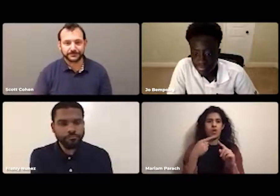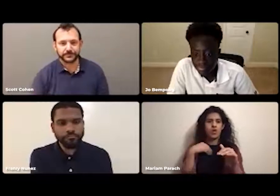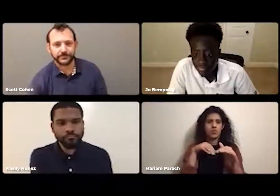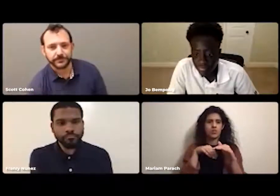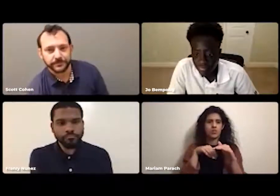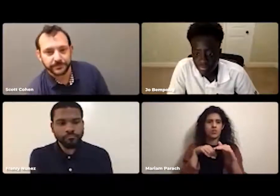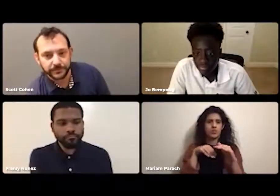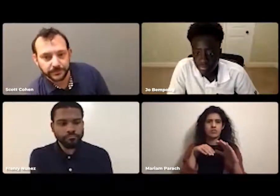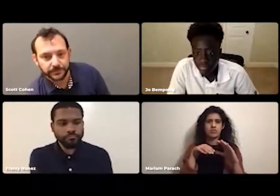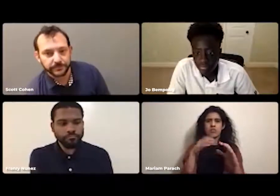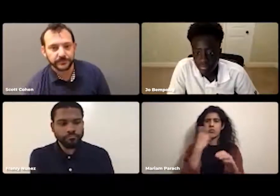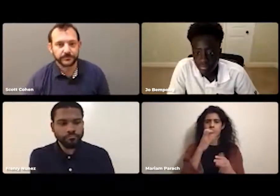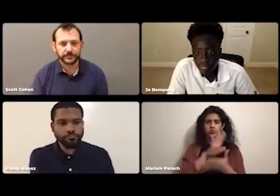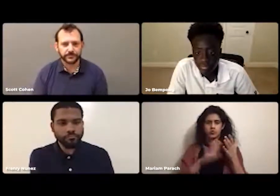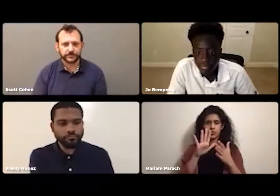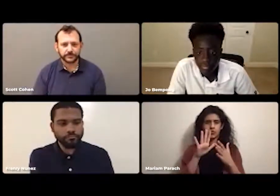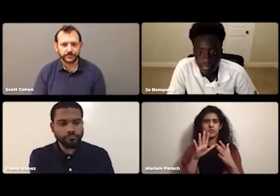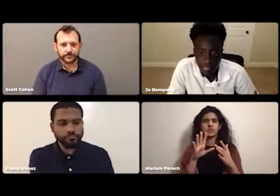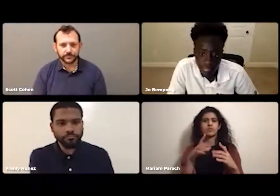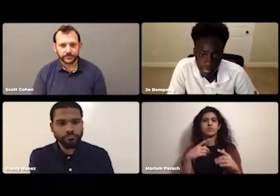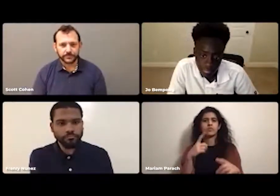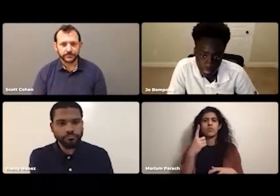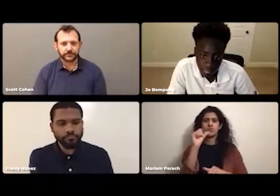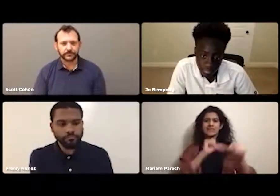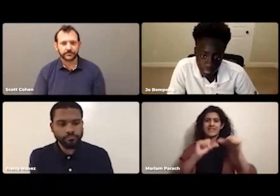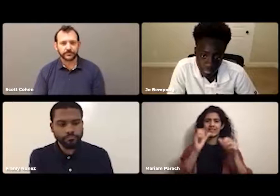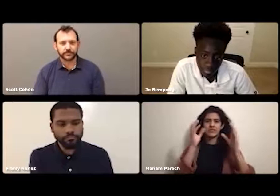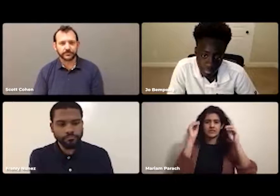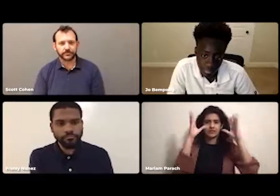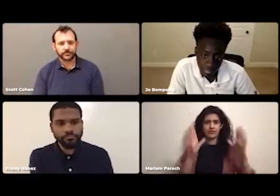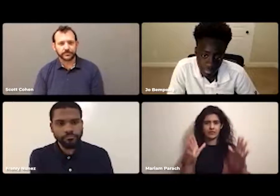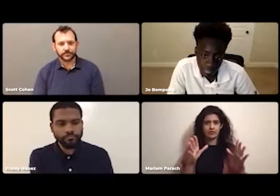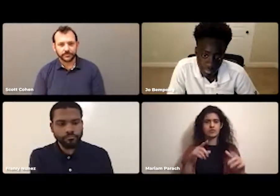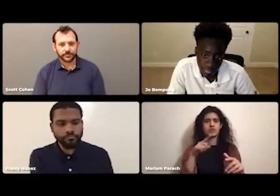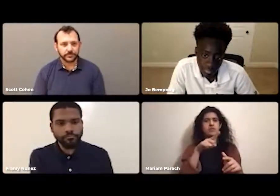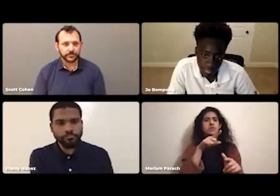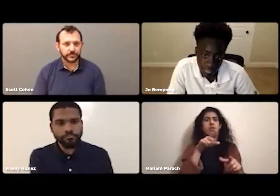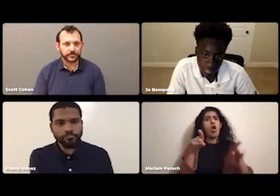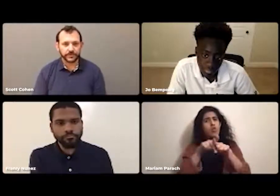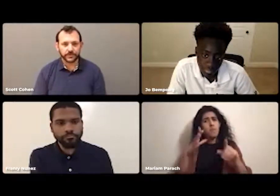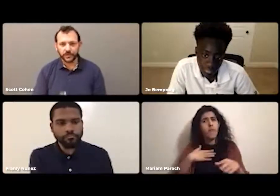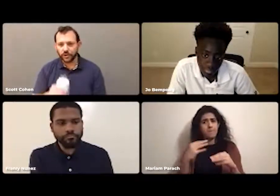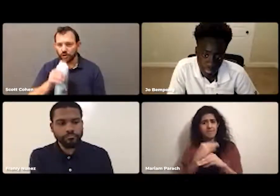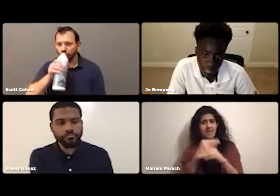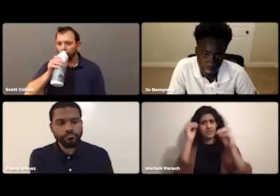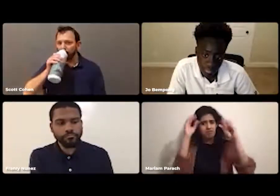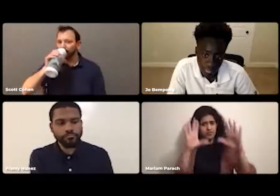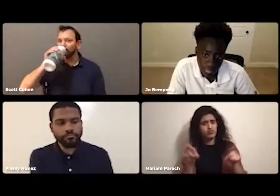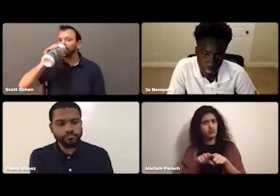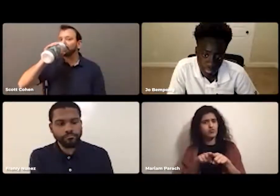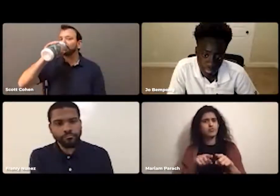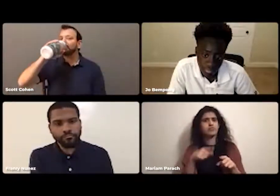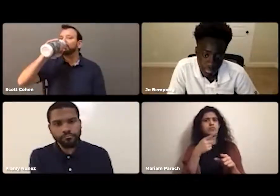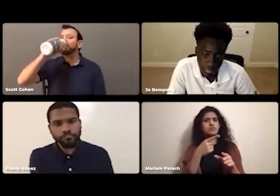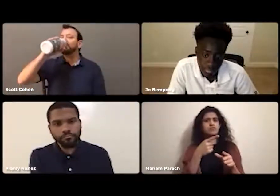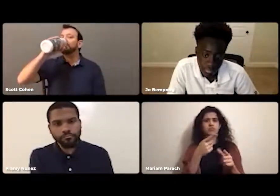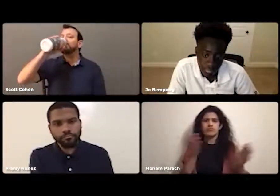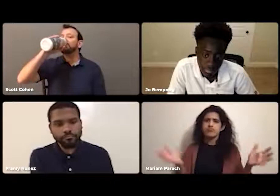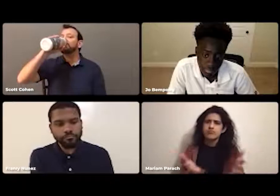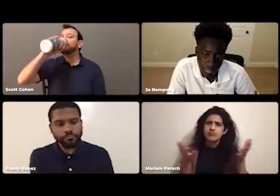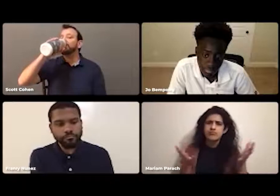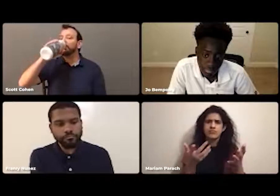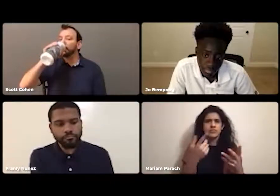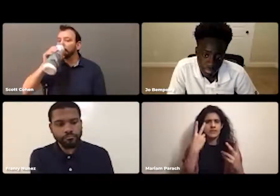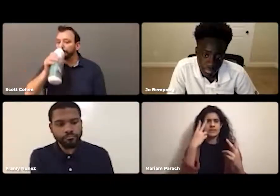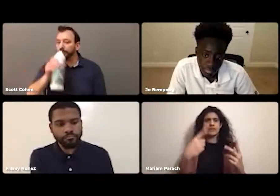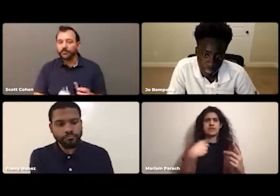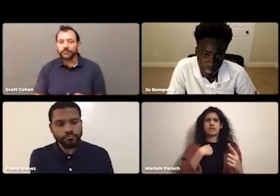When I went to the oral college, one of my professors was also a math